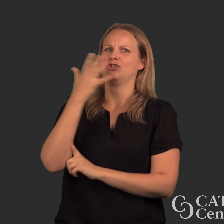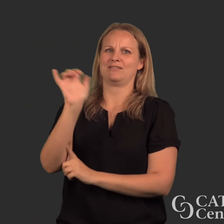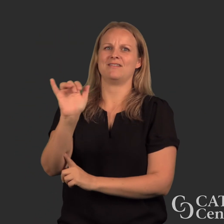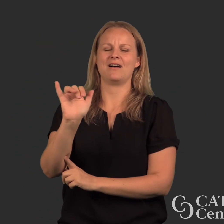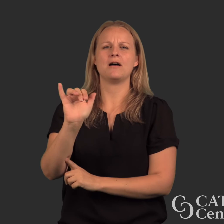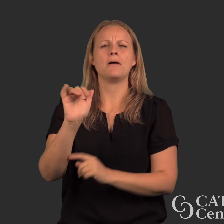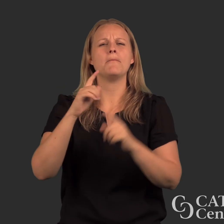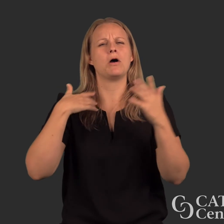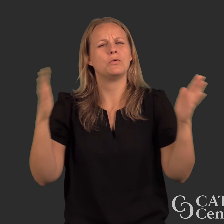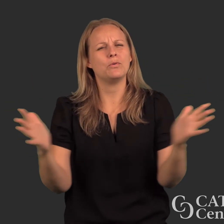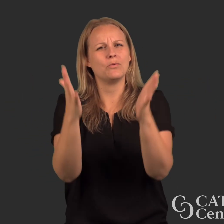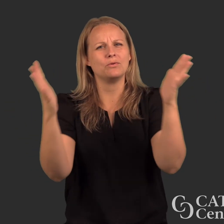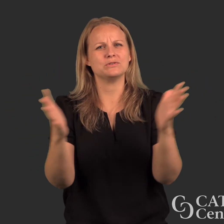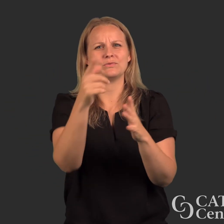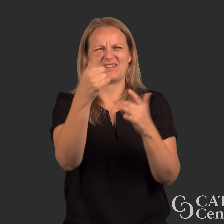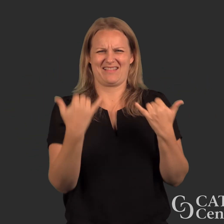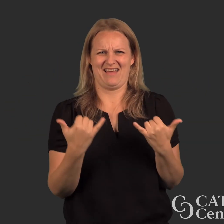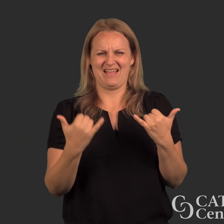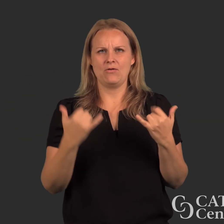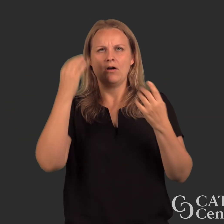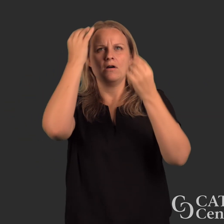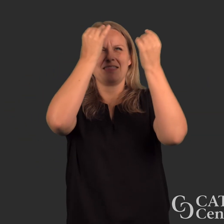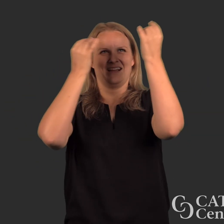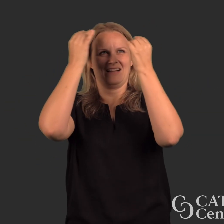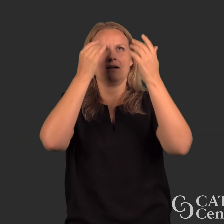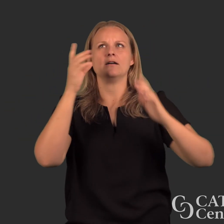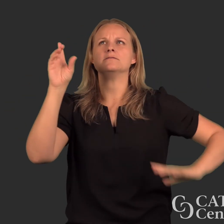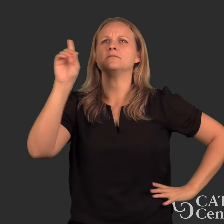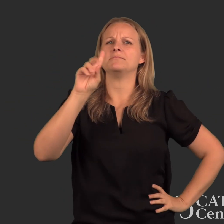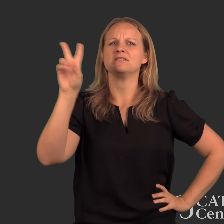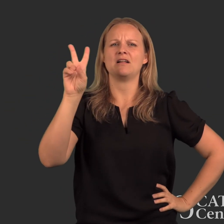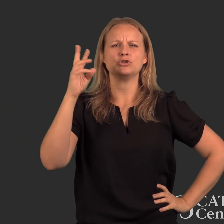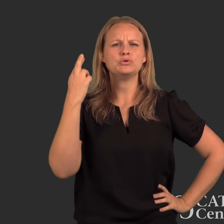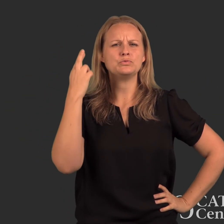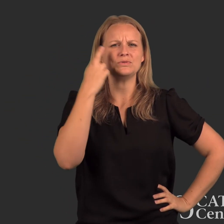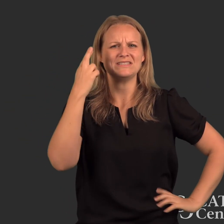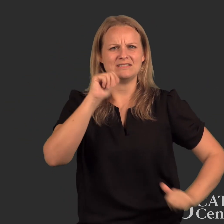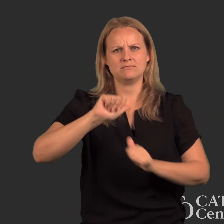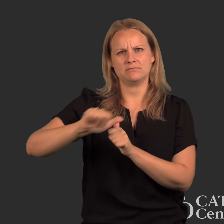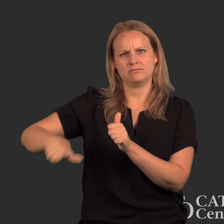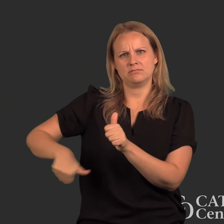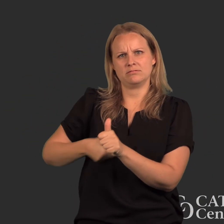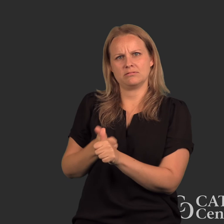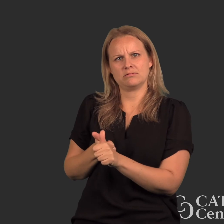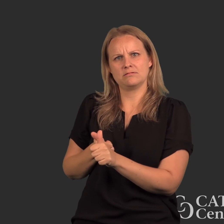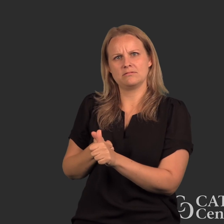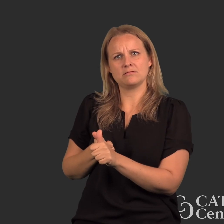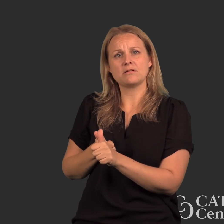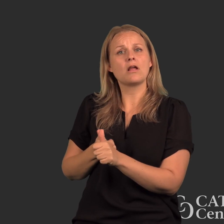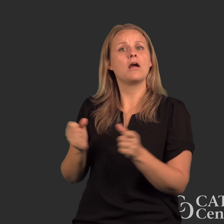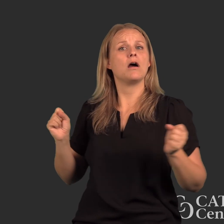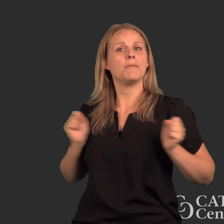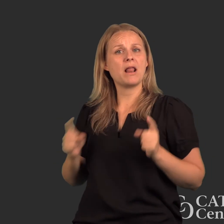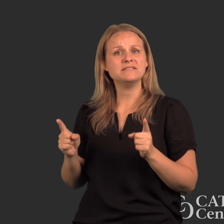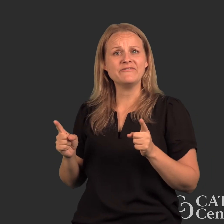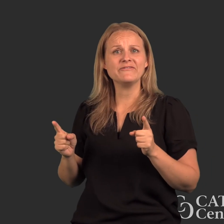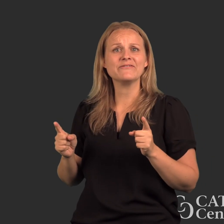when we discuss what DV/SV looks like. We encourage you to begin reflecting on the root causes of DV/SV are, not the surface appearance of the problem. Impulsivity,